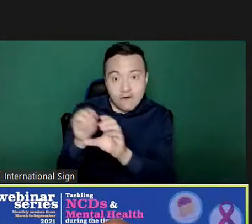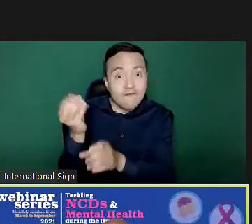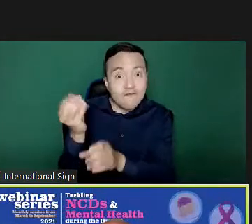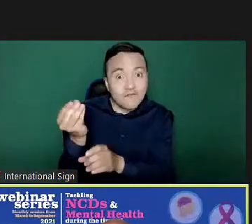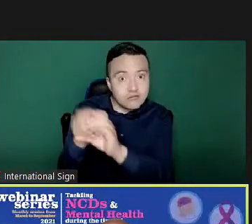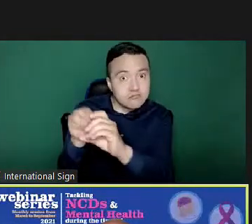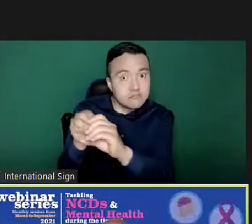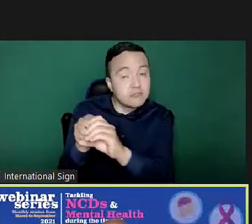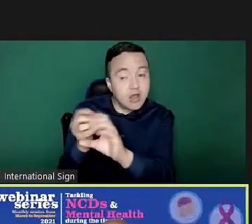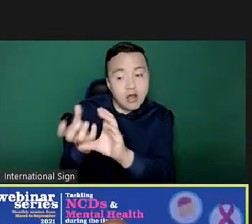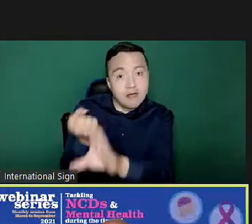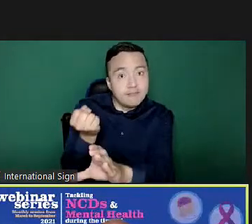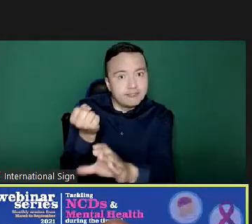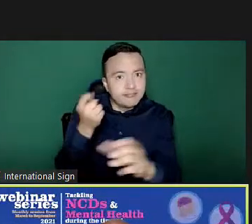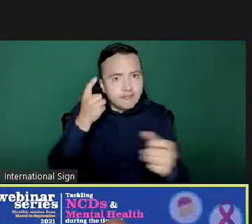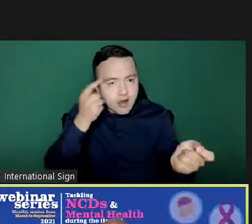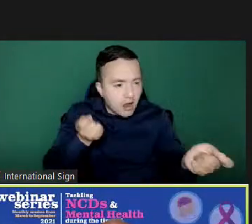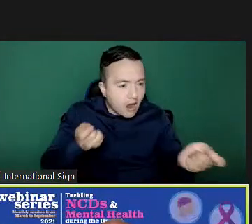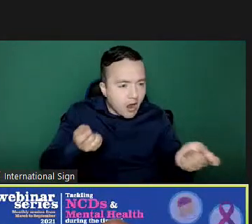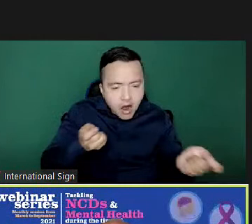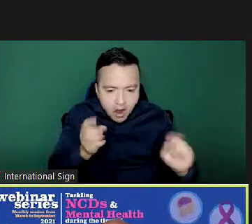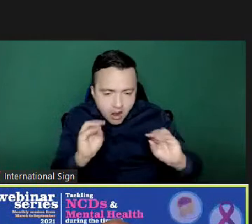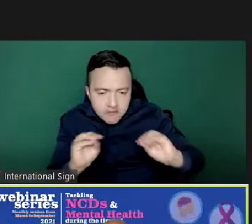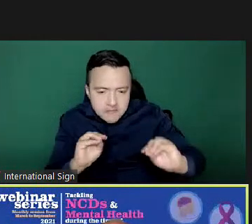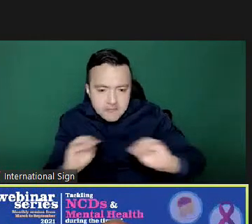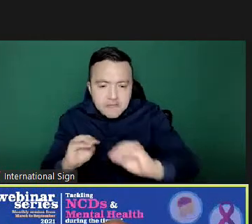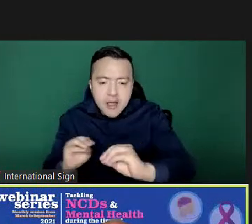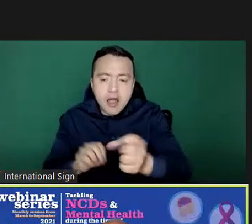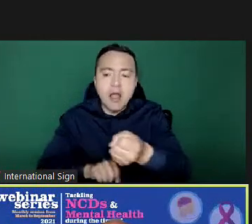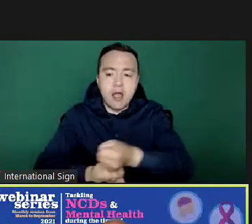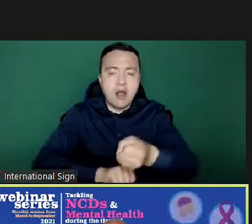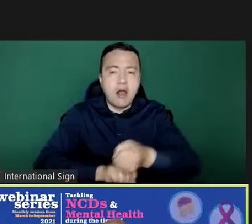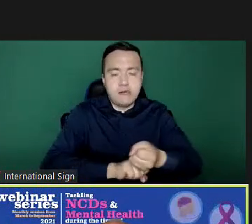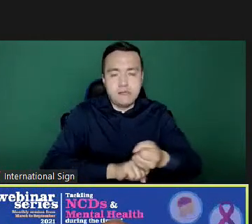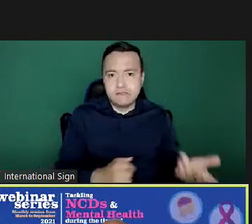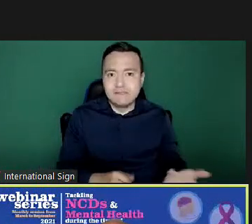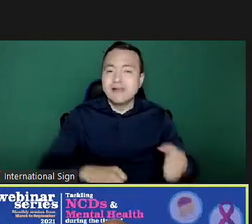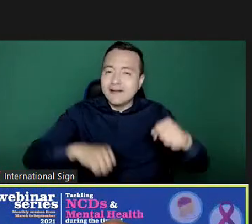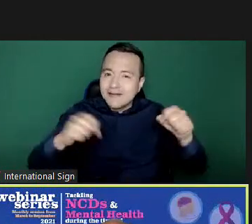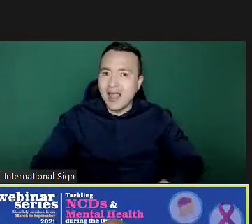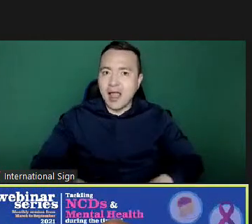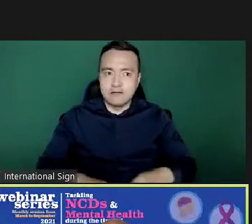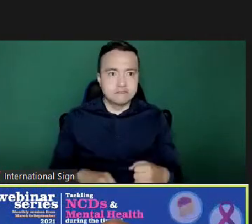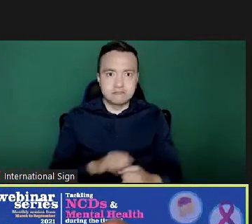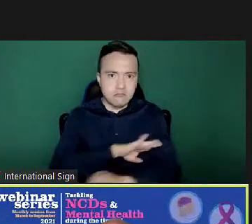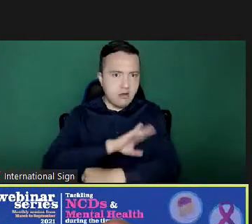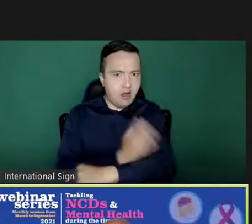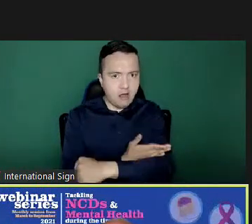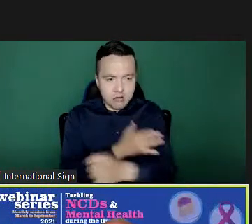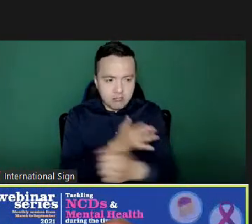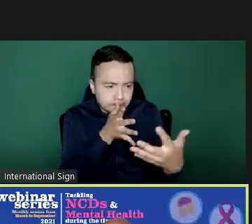the capacity for the delivery of primary health care and NCD management at that level of the health sector.